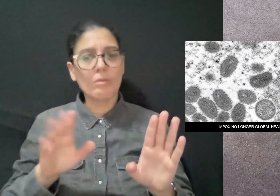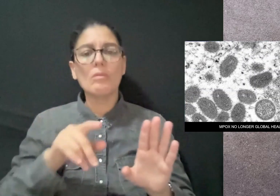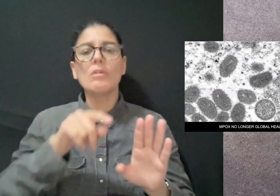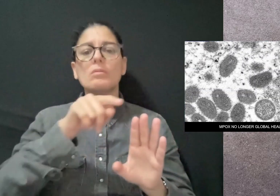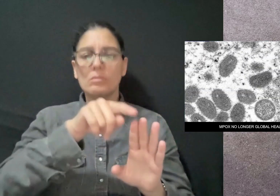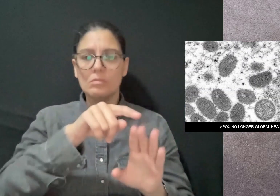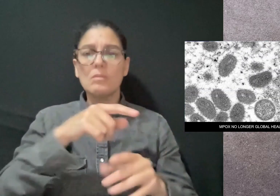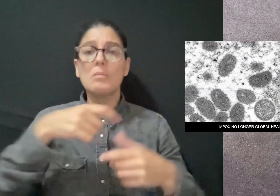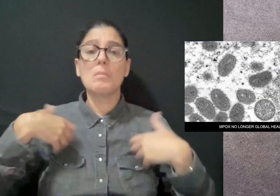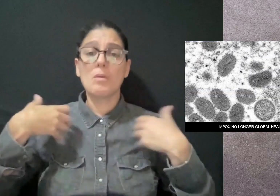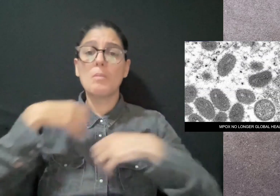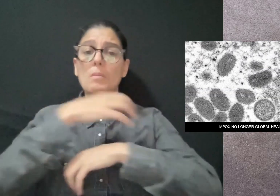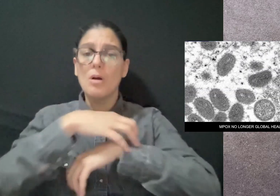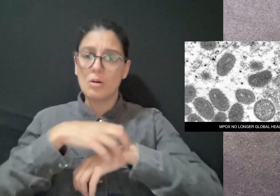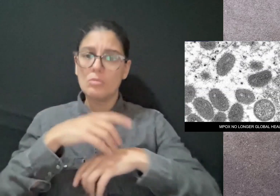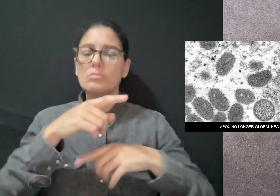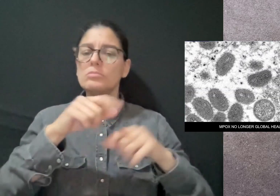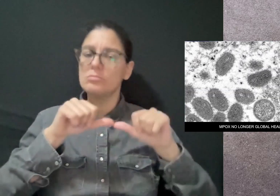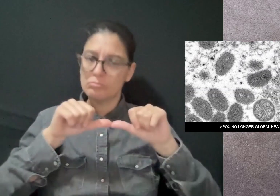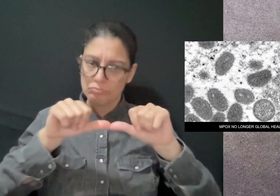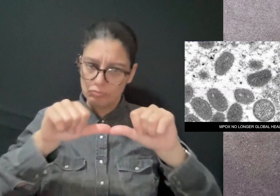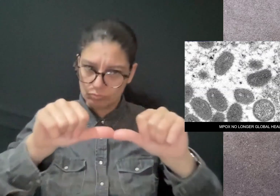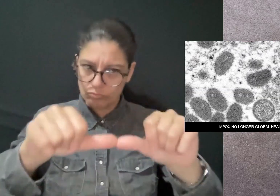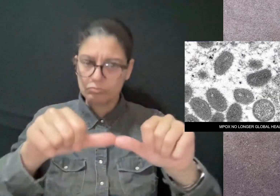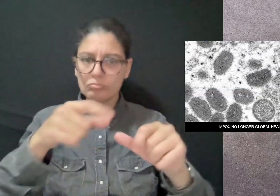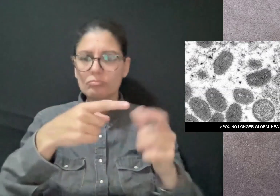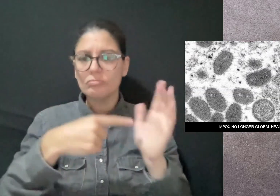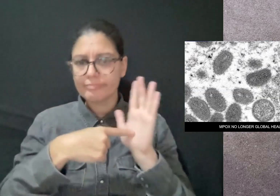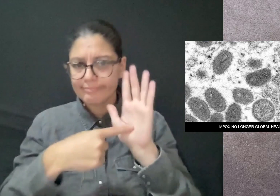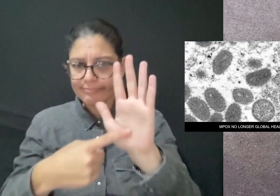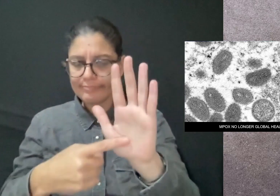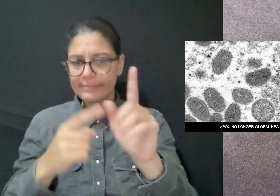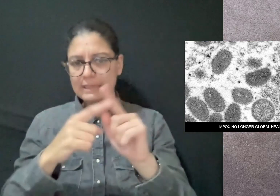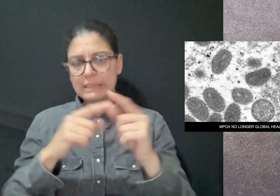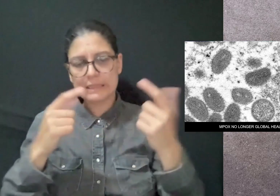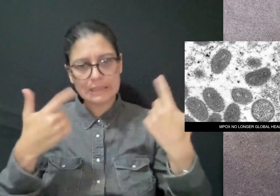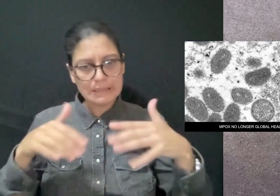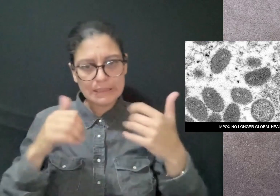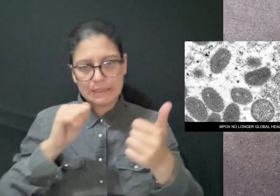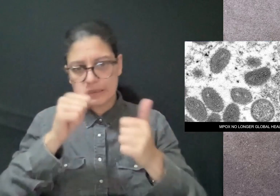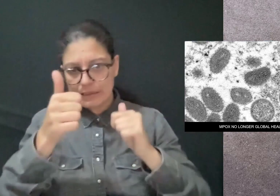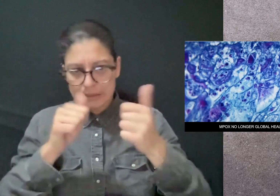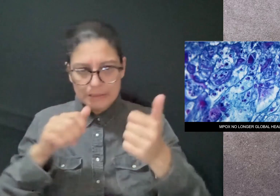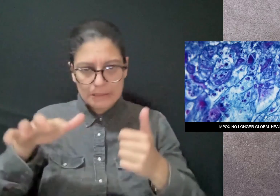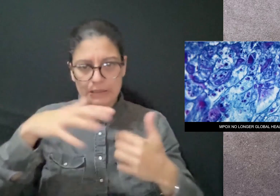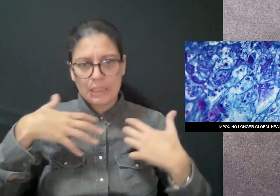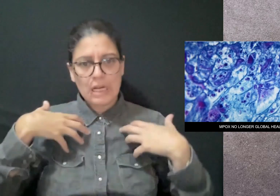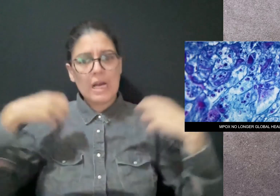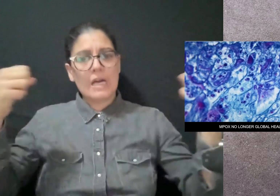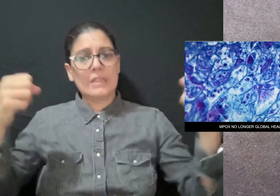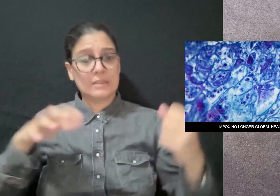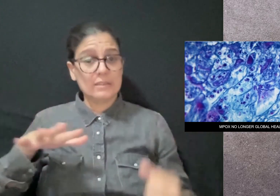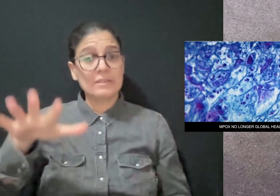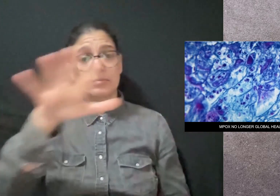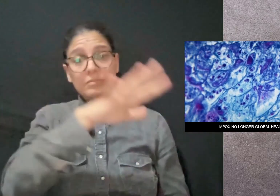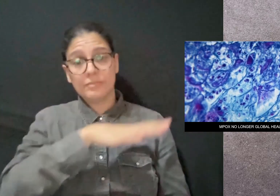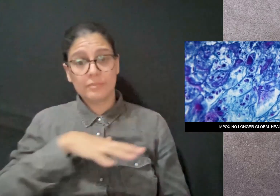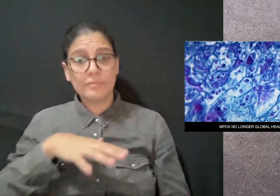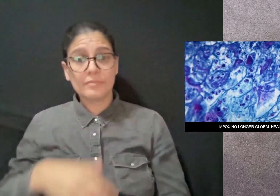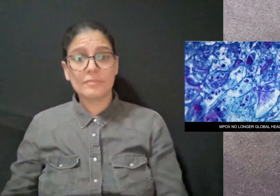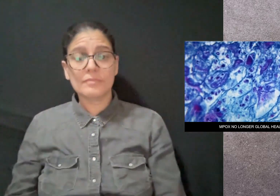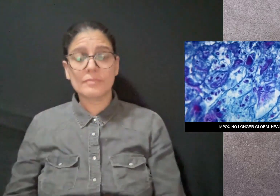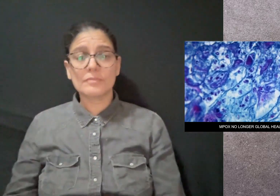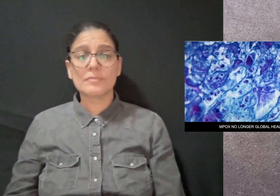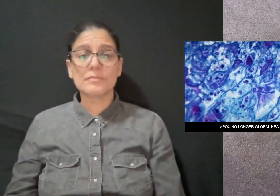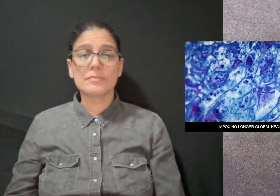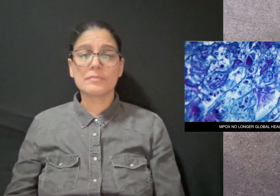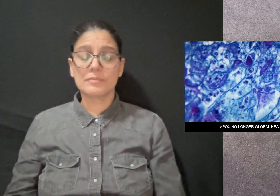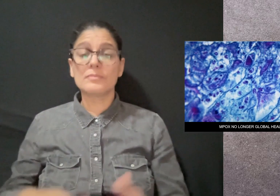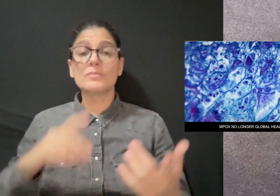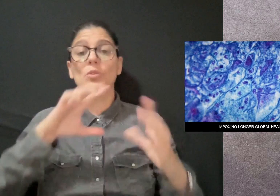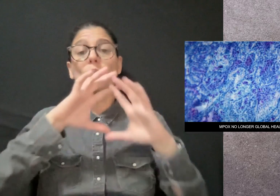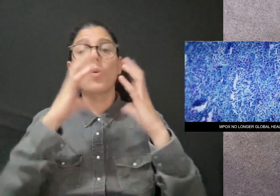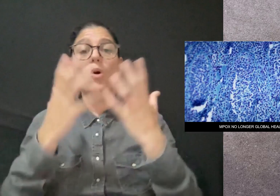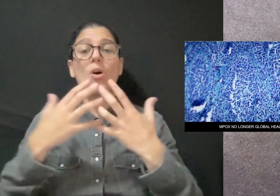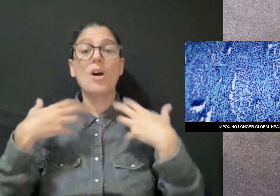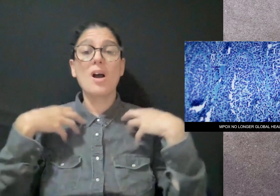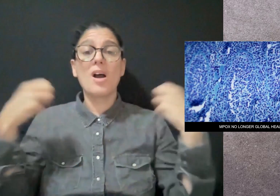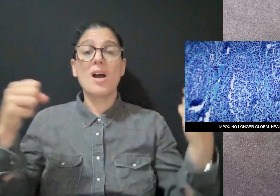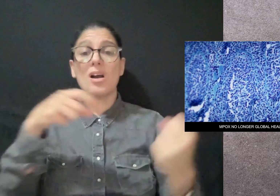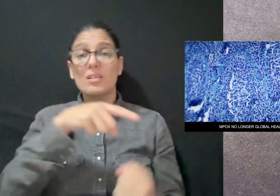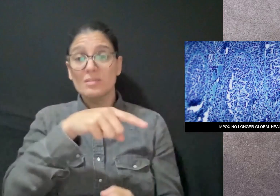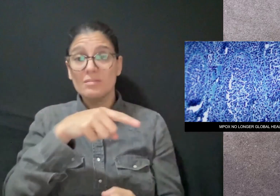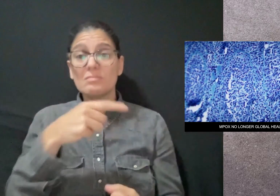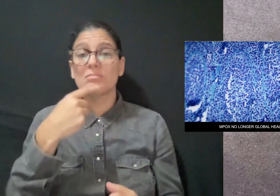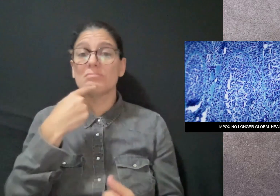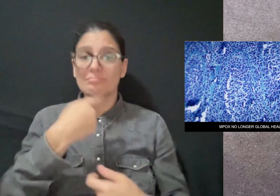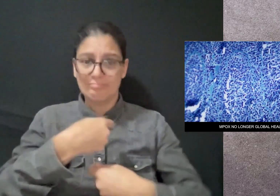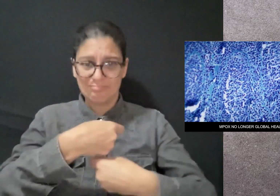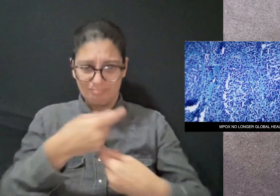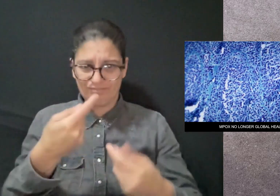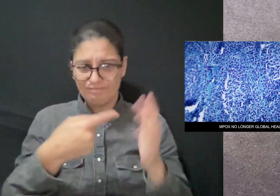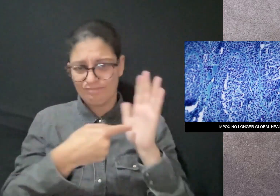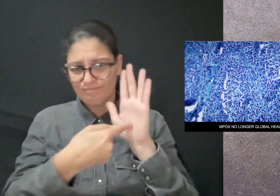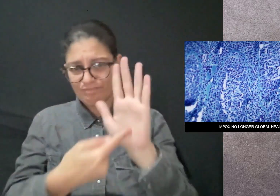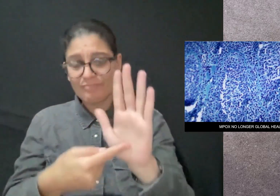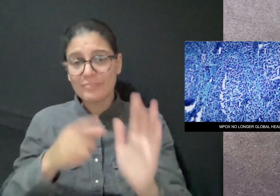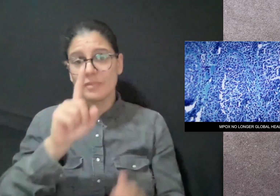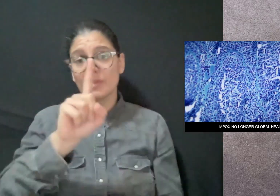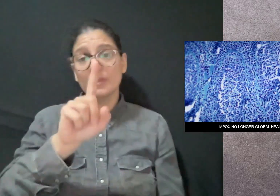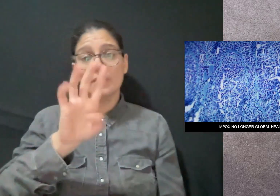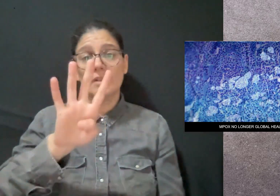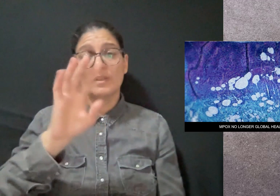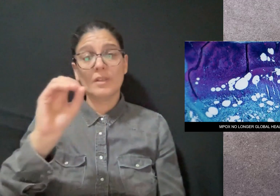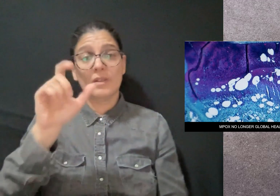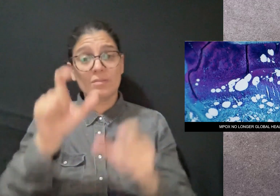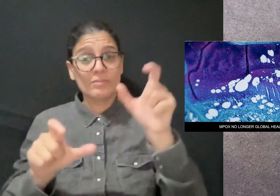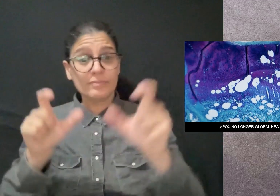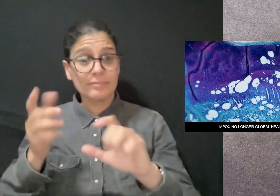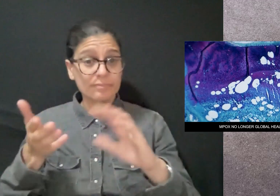public health challenges the WHO attributes 140 deaths to M-Pox and